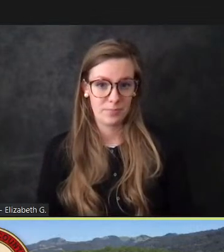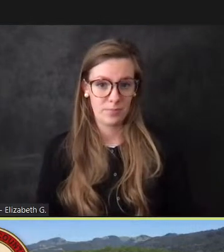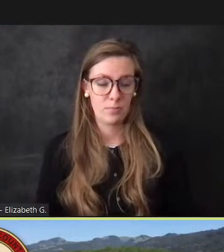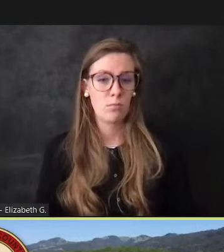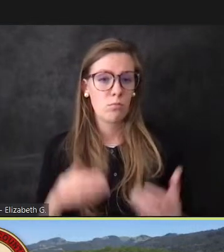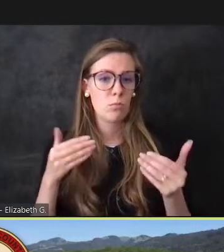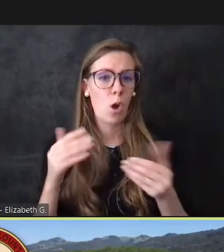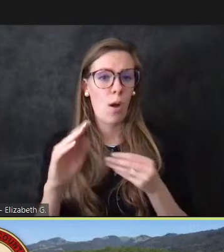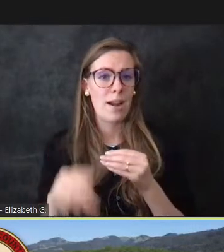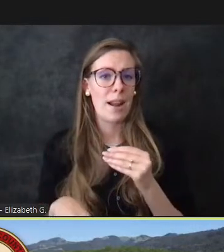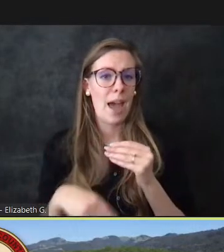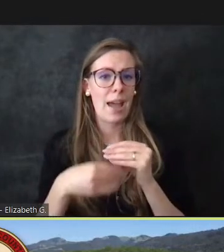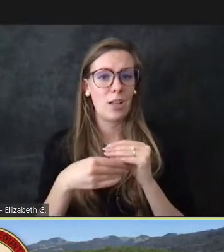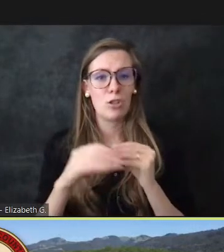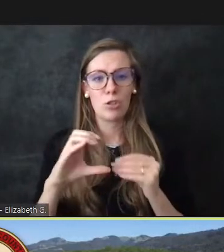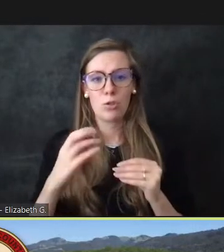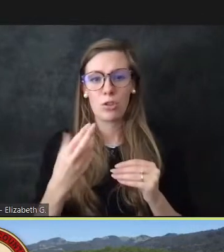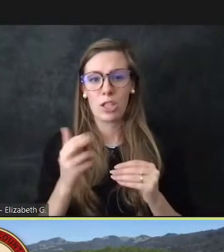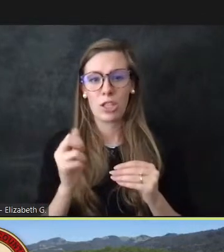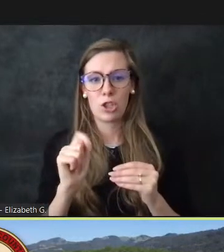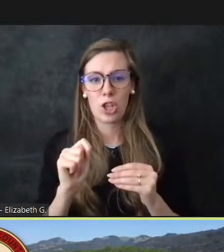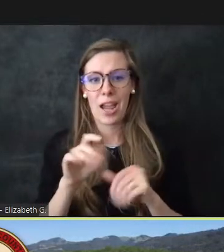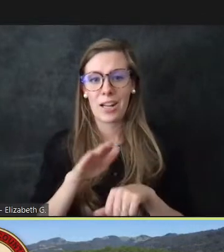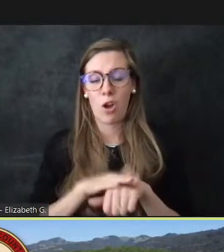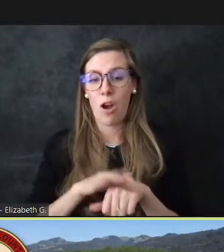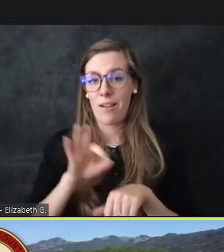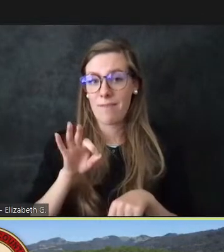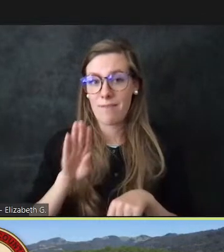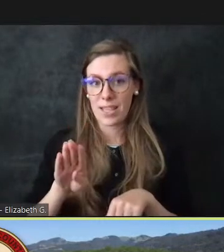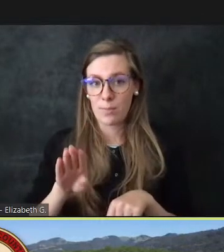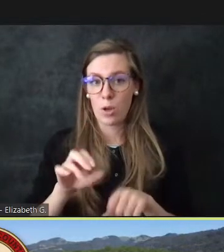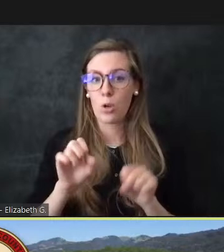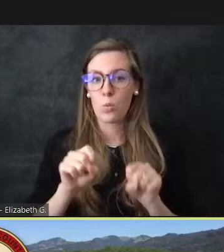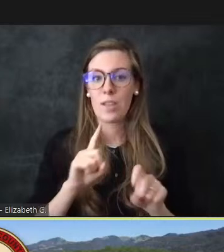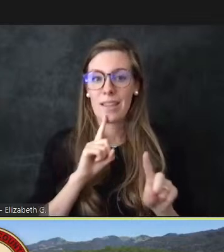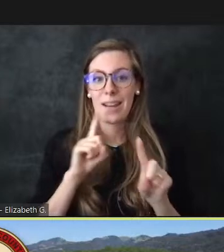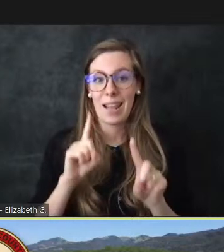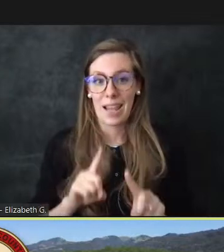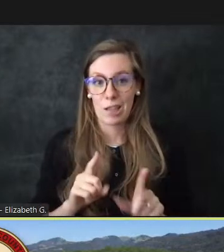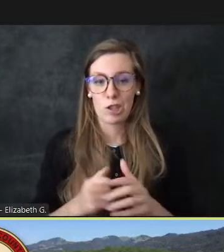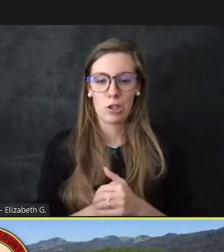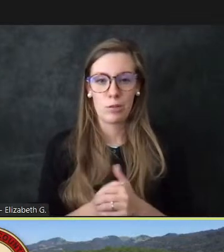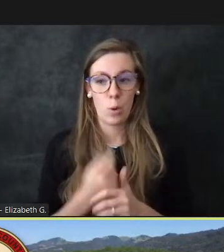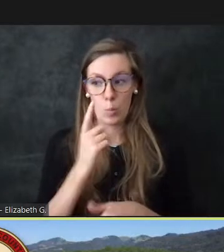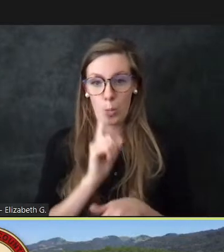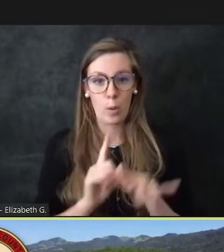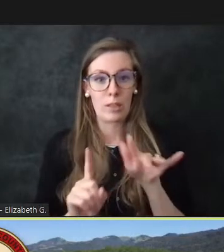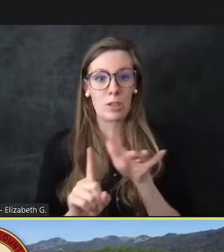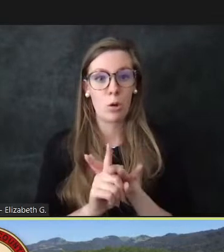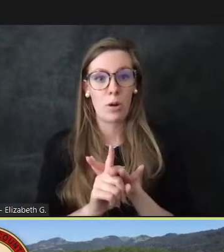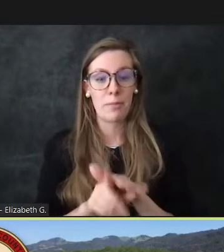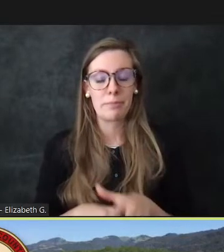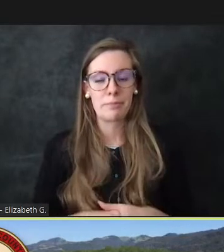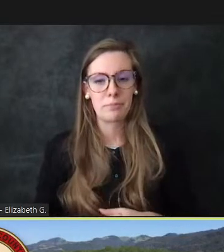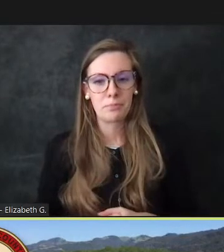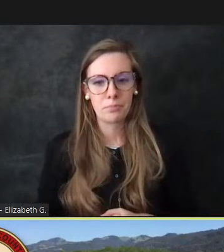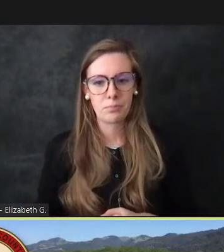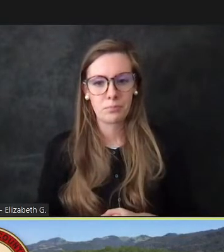that'd be great so that we can answer your questions. So we have a question here. I'm going to make a question for Robin.